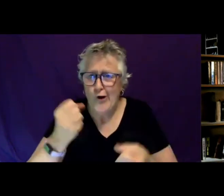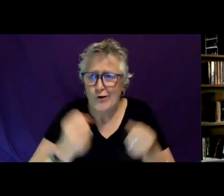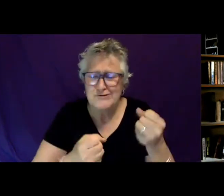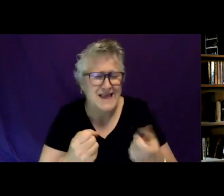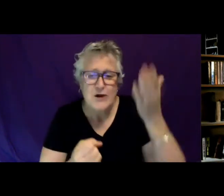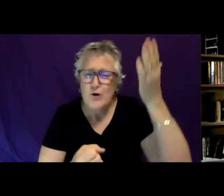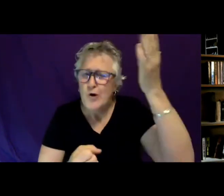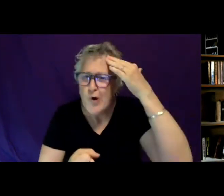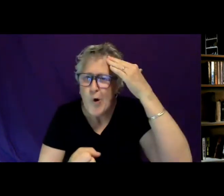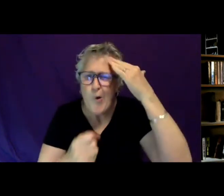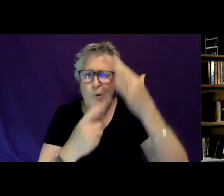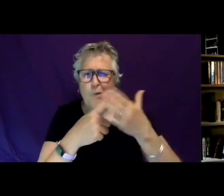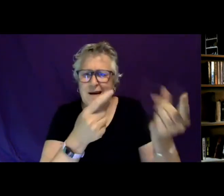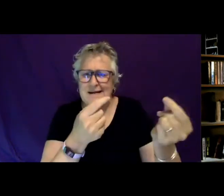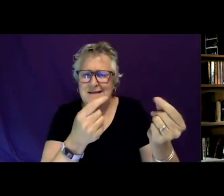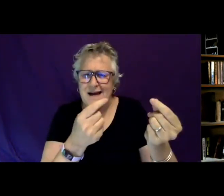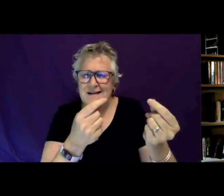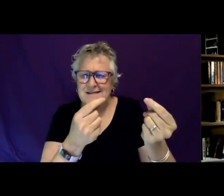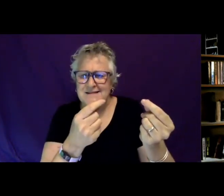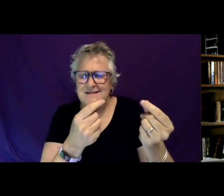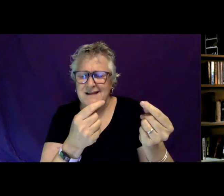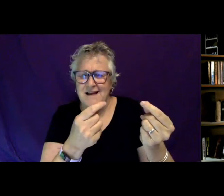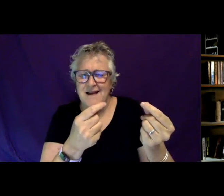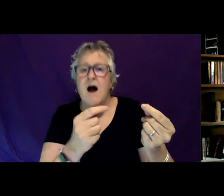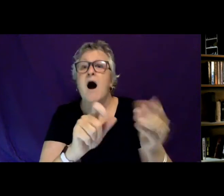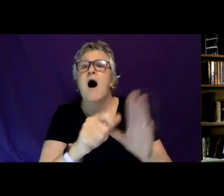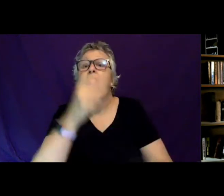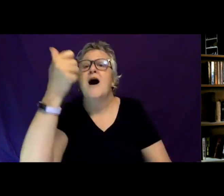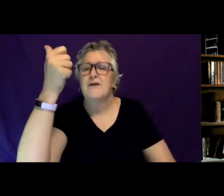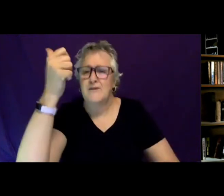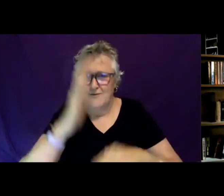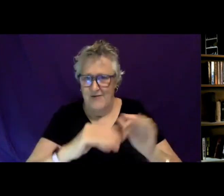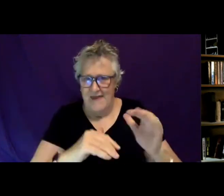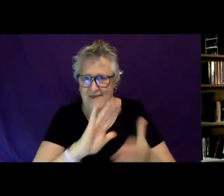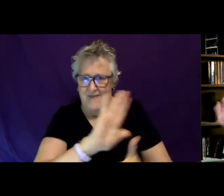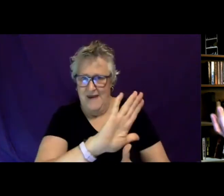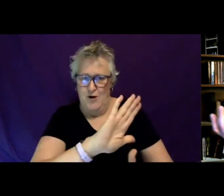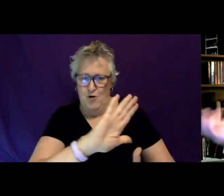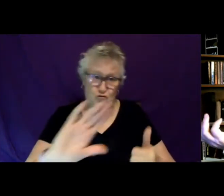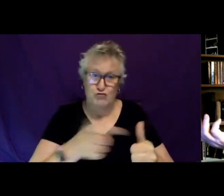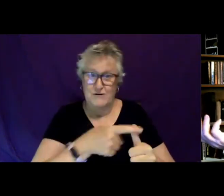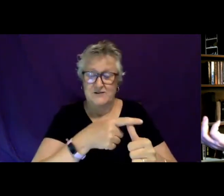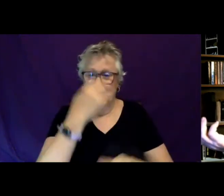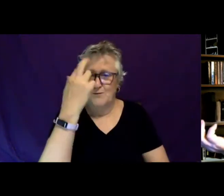of the context of their original purpose. And and it opens up their eye for a second, as to